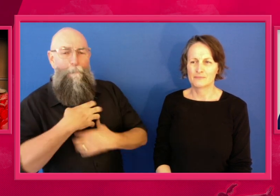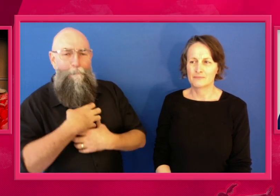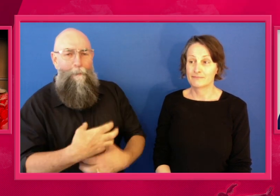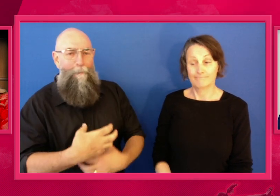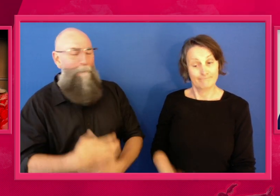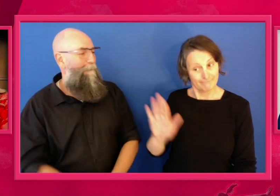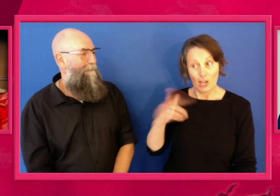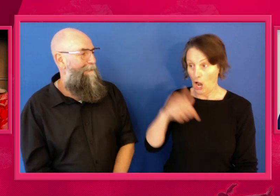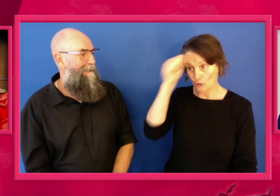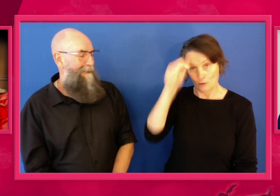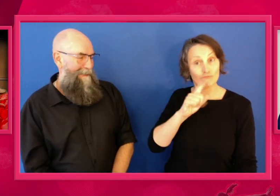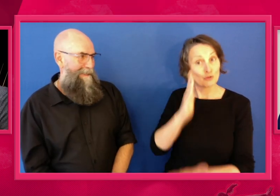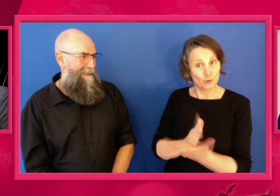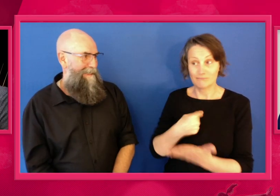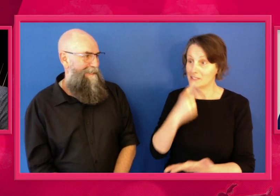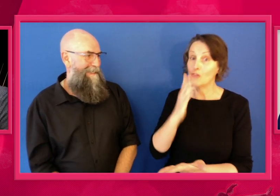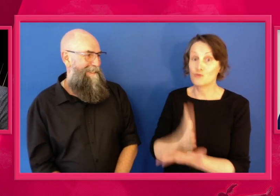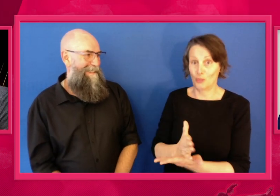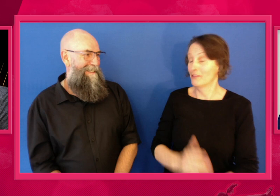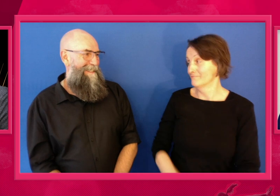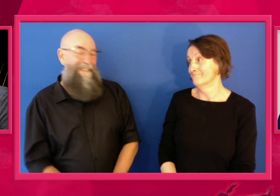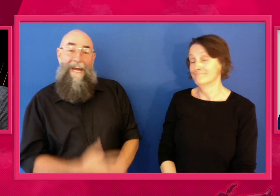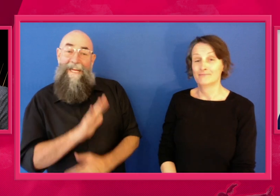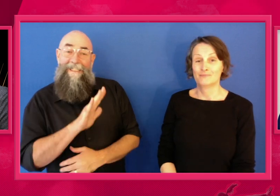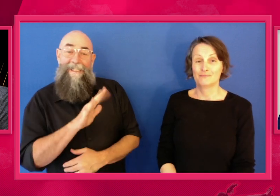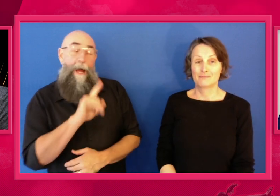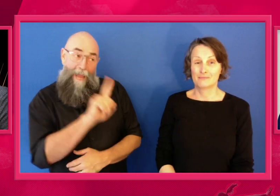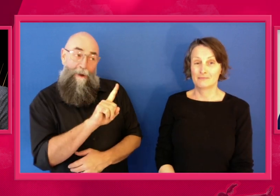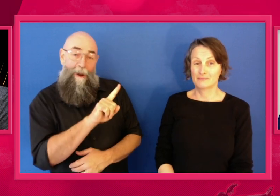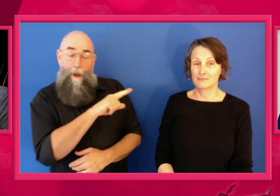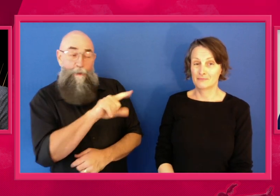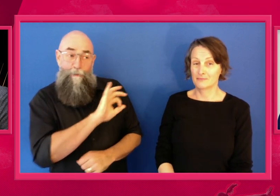Kurt Fearnley: Mate, this was a dangerous thing. To heckle a person that actually has,